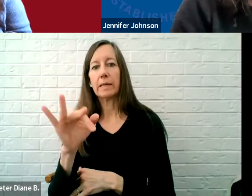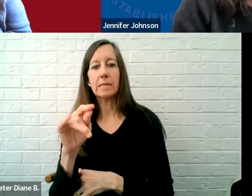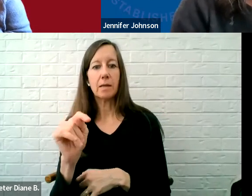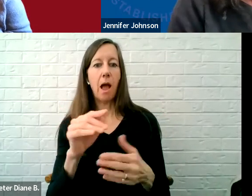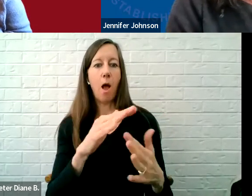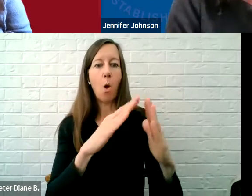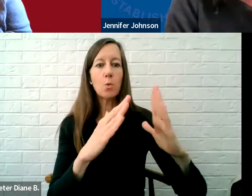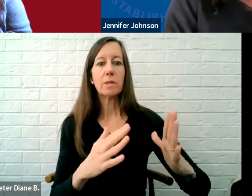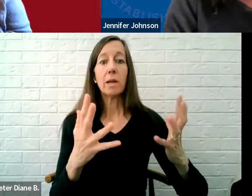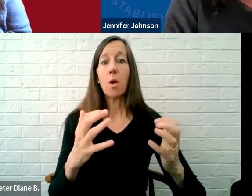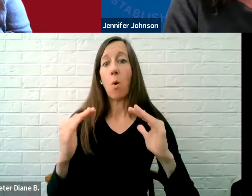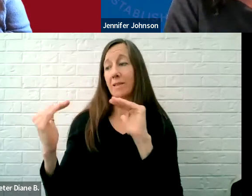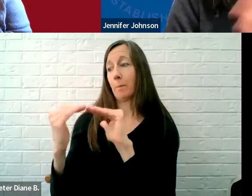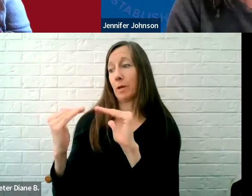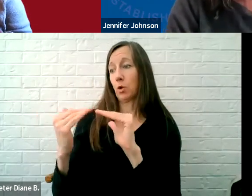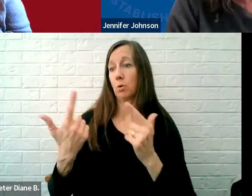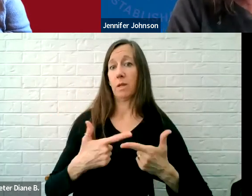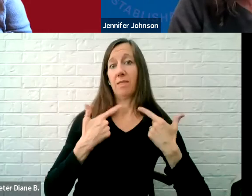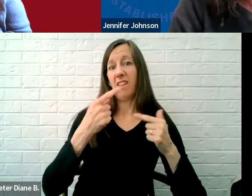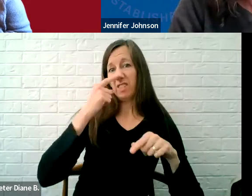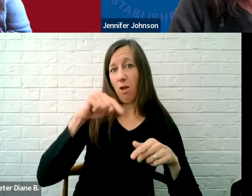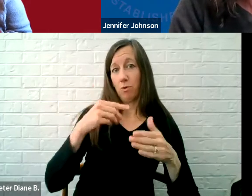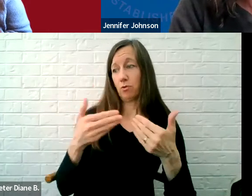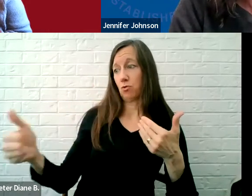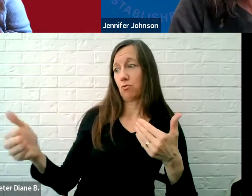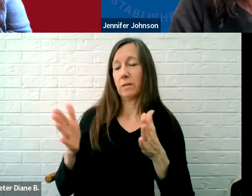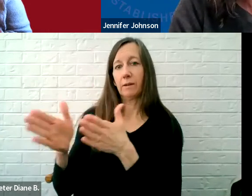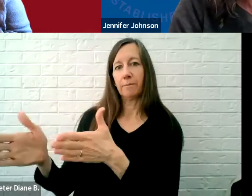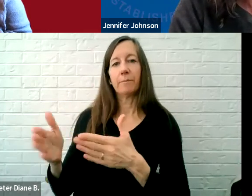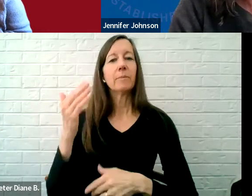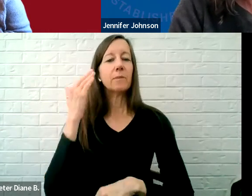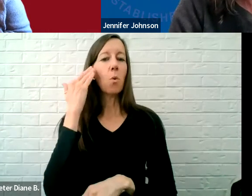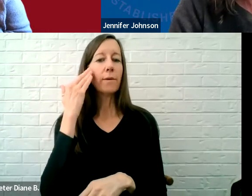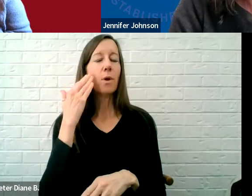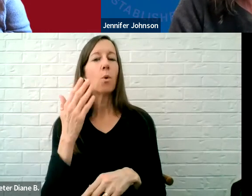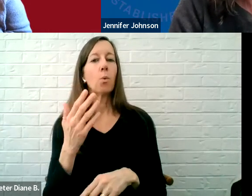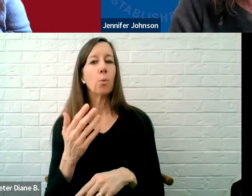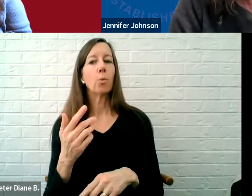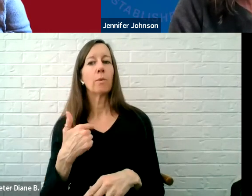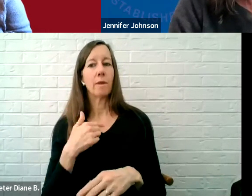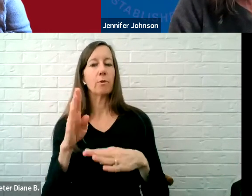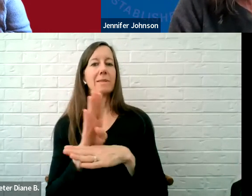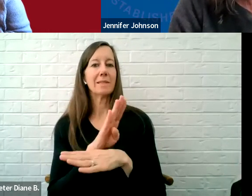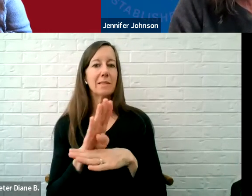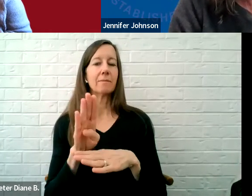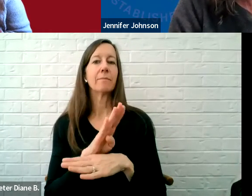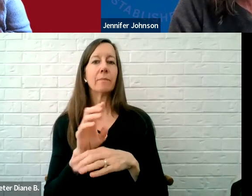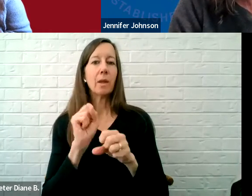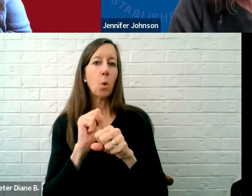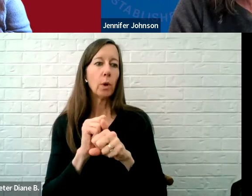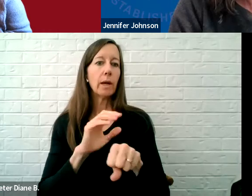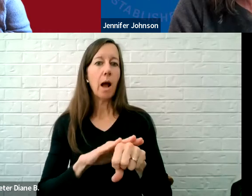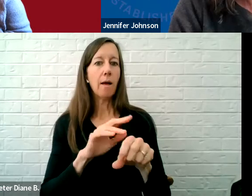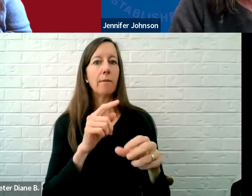that there are entities that are working on these kinds of issues and finding solutions around that.